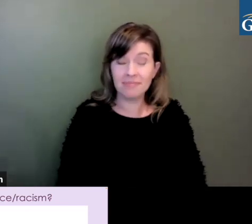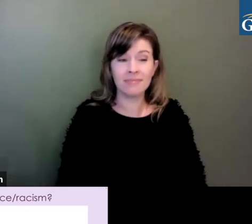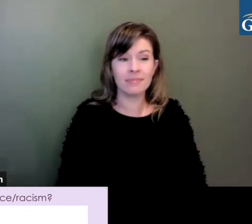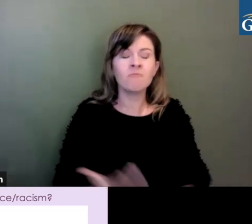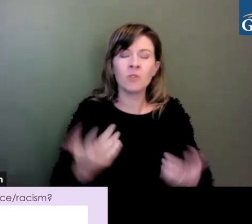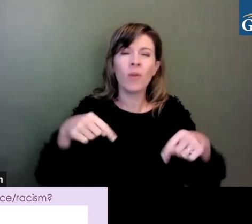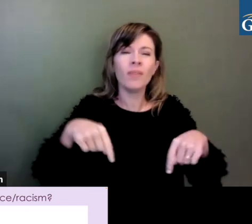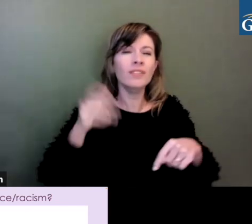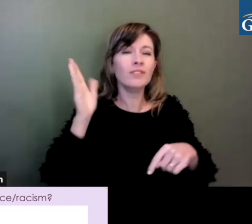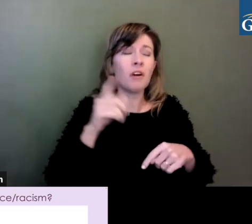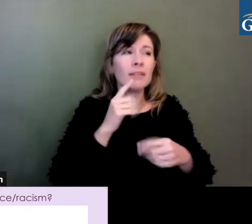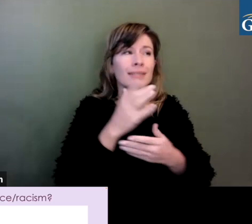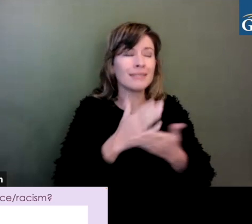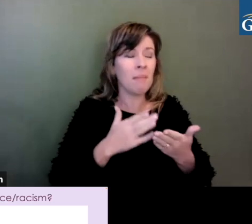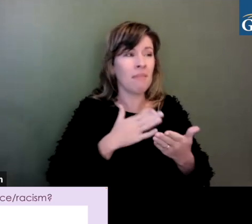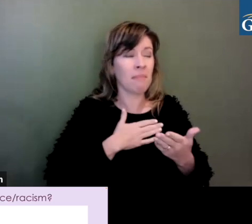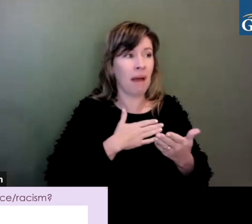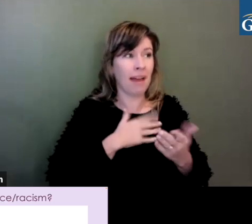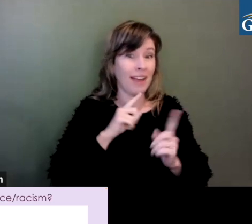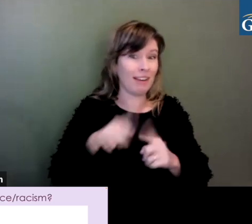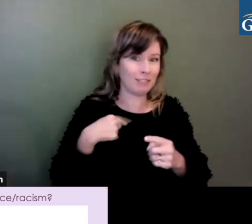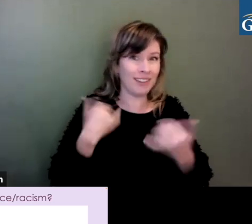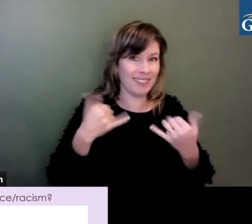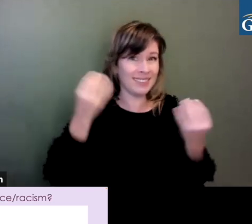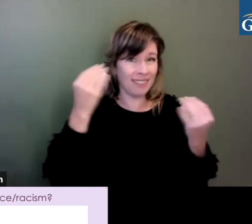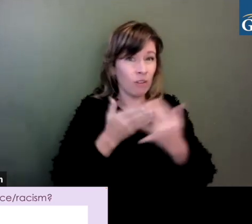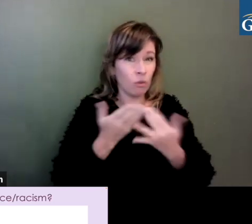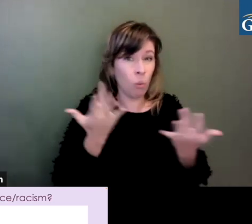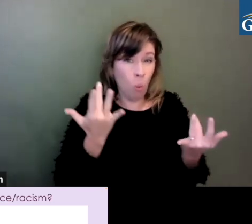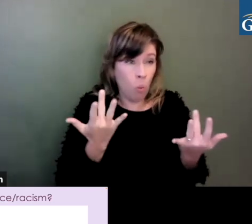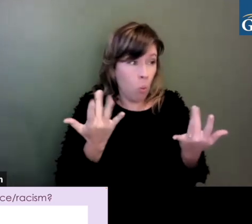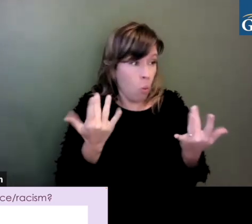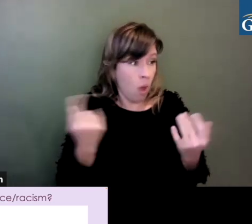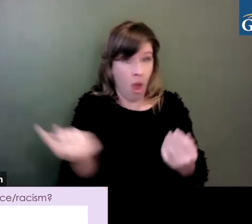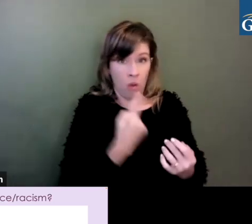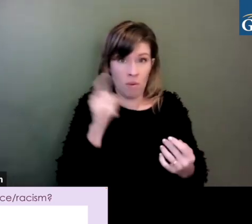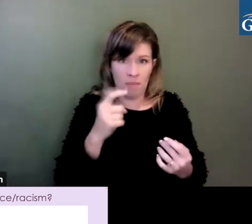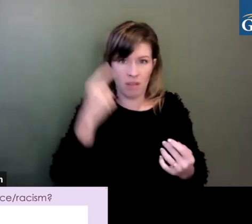must think about and understand what race and